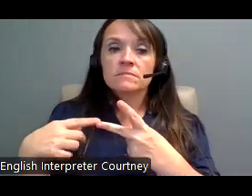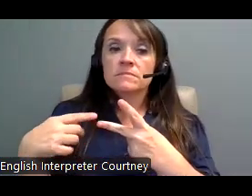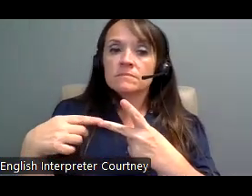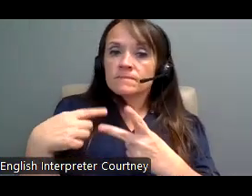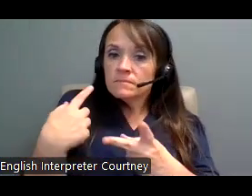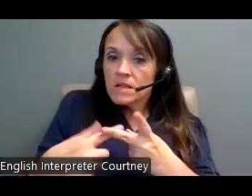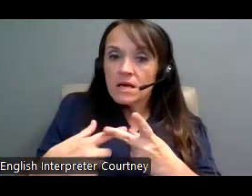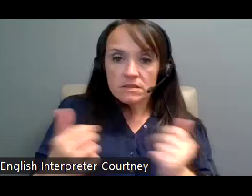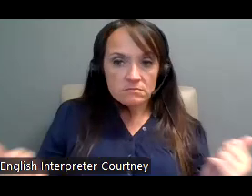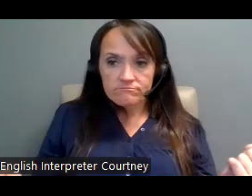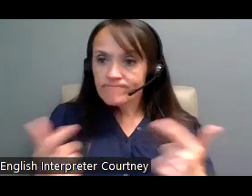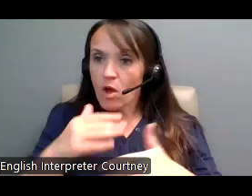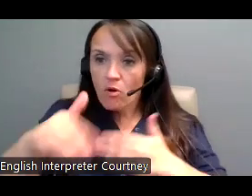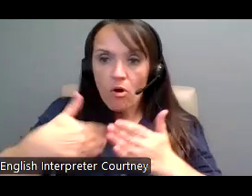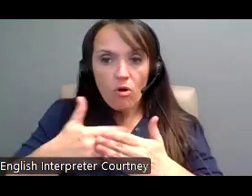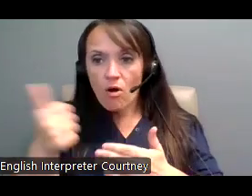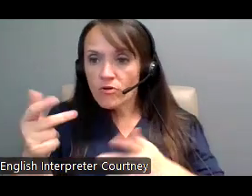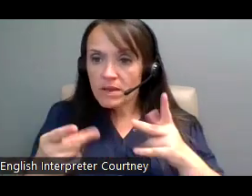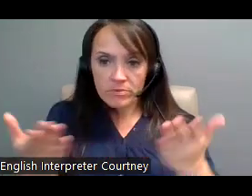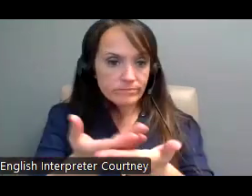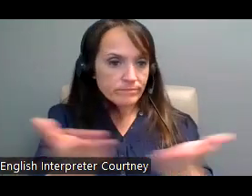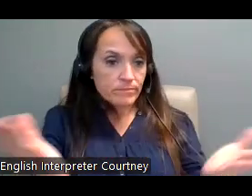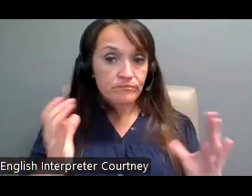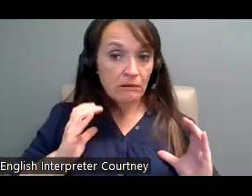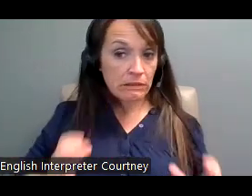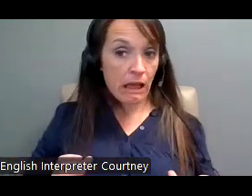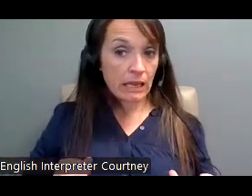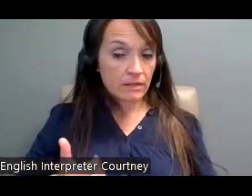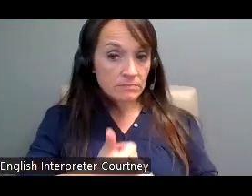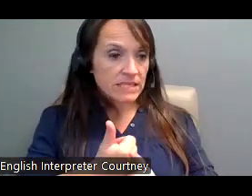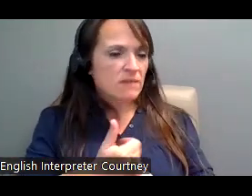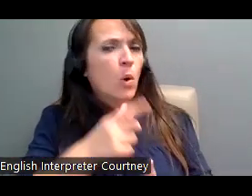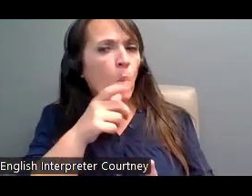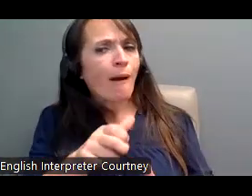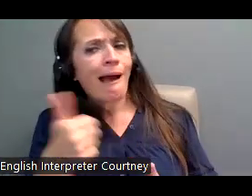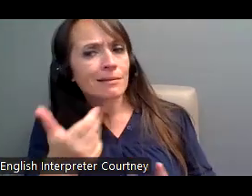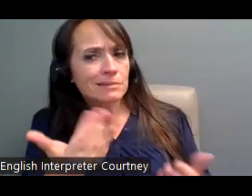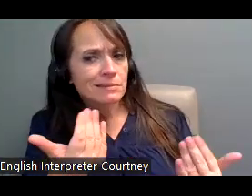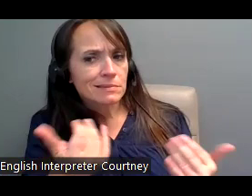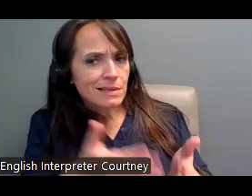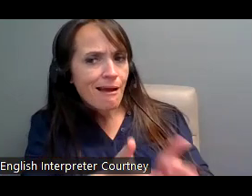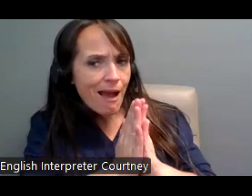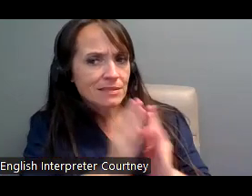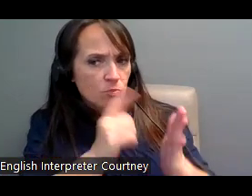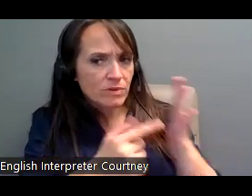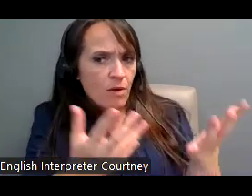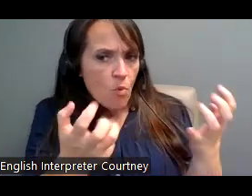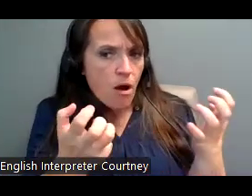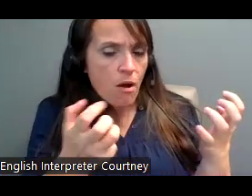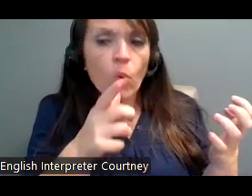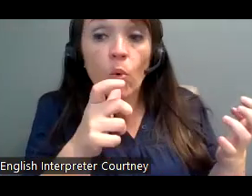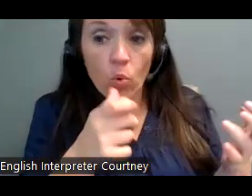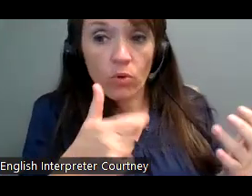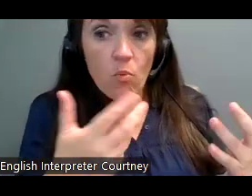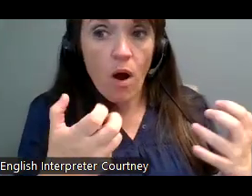all the other people that client wants to be there. It is critical to making sure that people